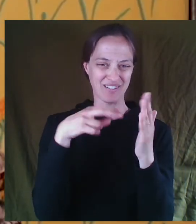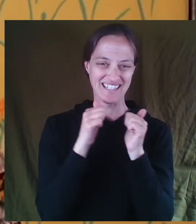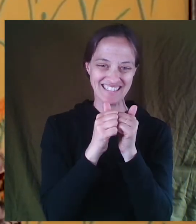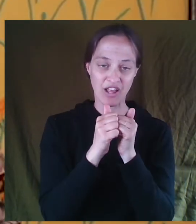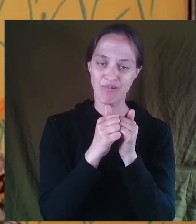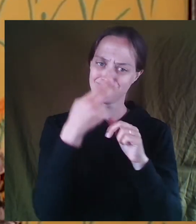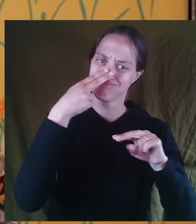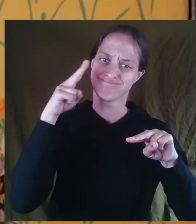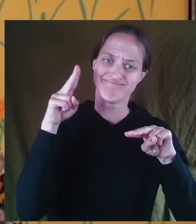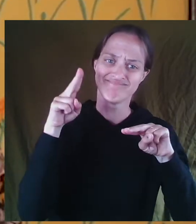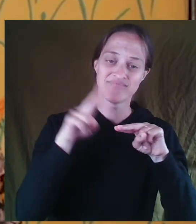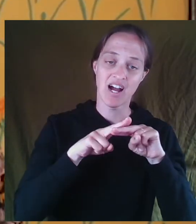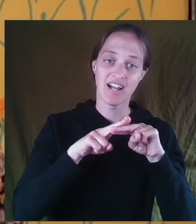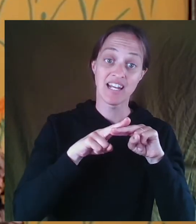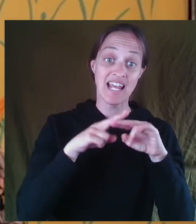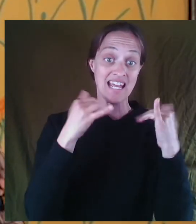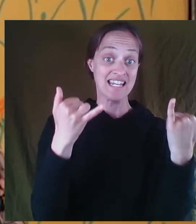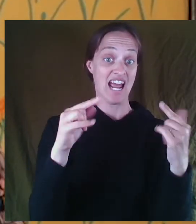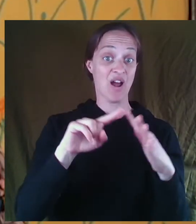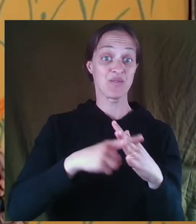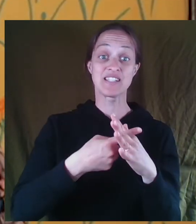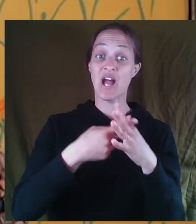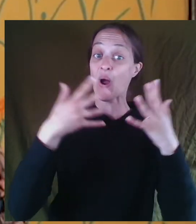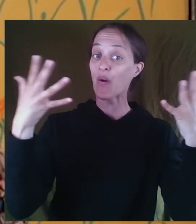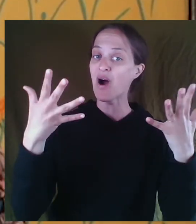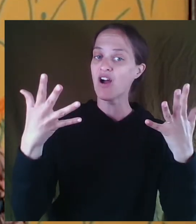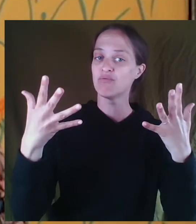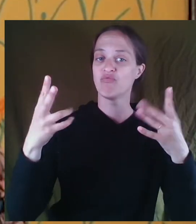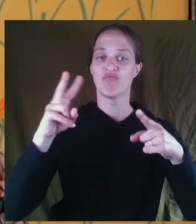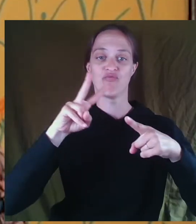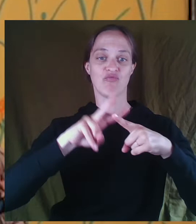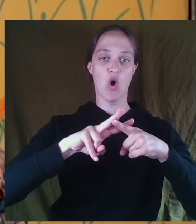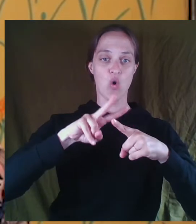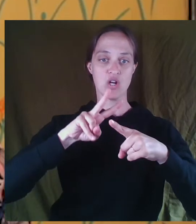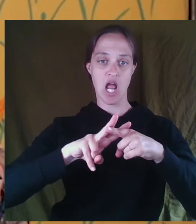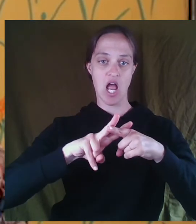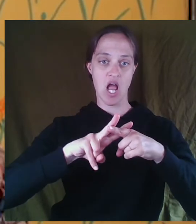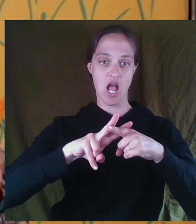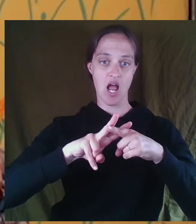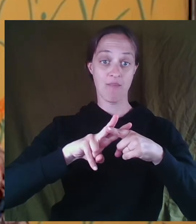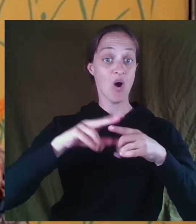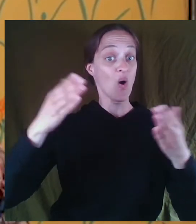It was fun reading this book with you, and now, we are going to move right into vocab.